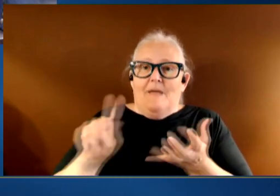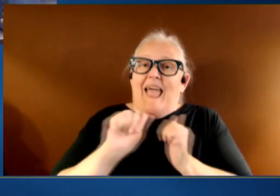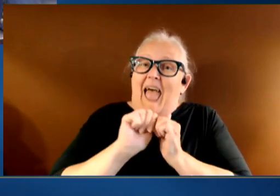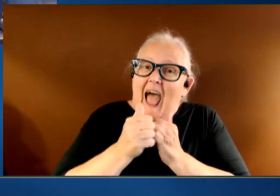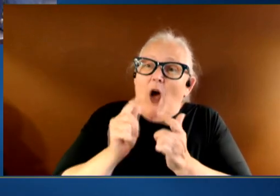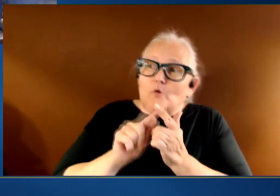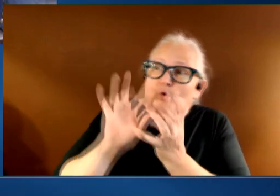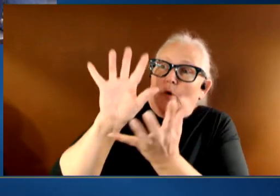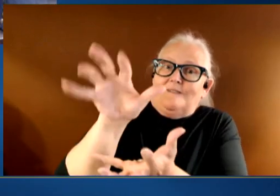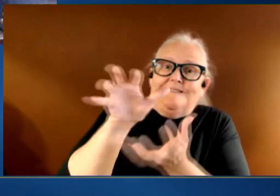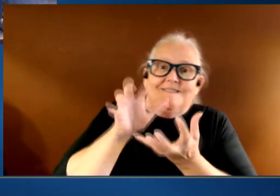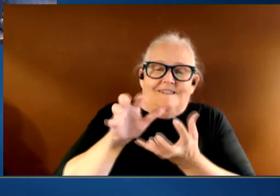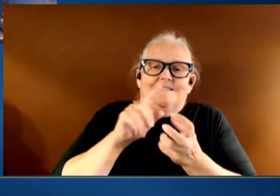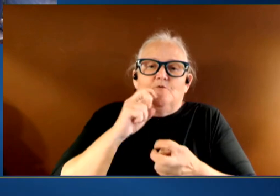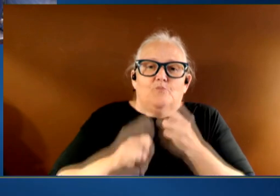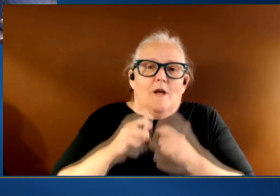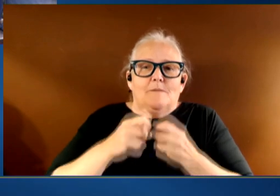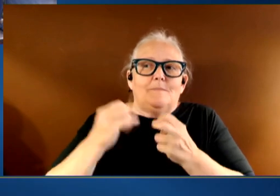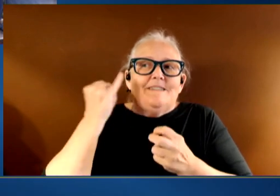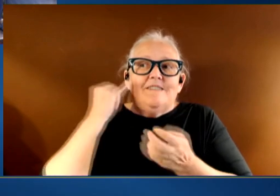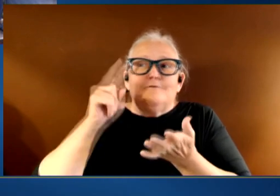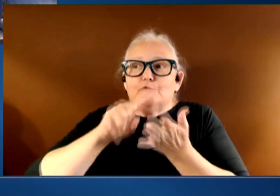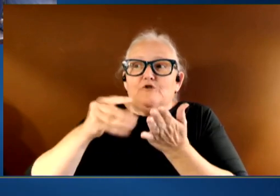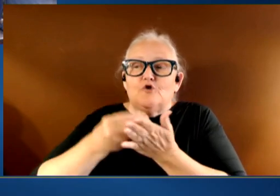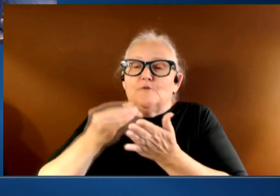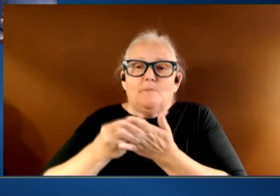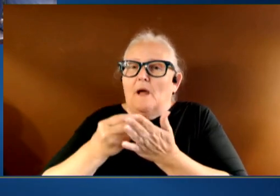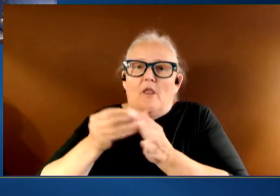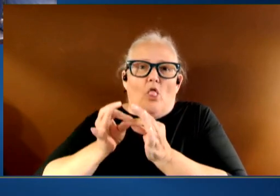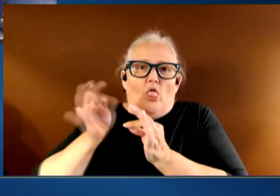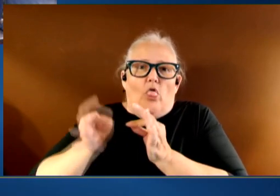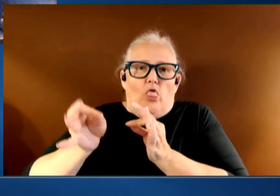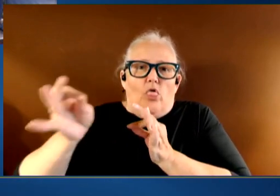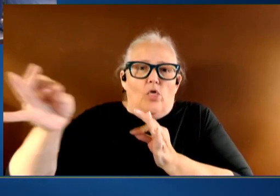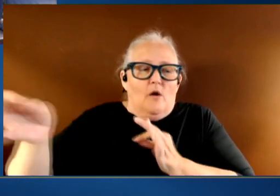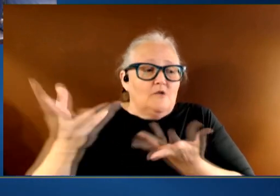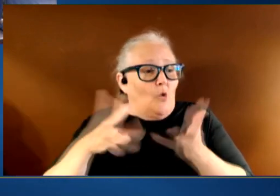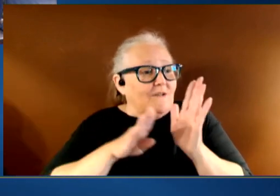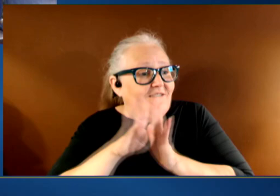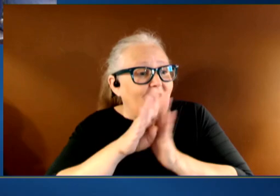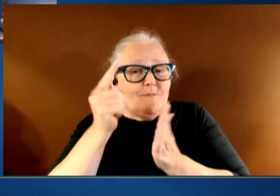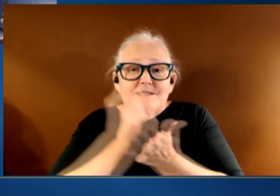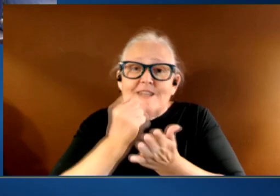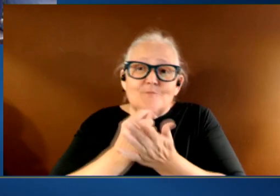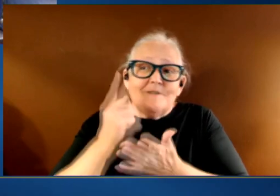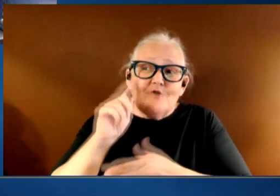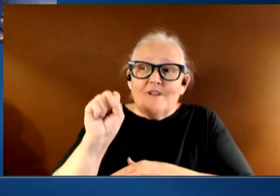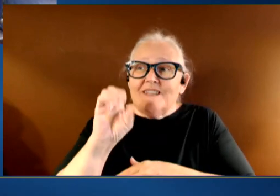research funding is delayed. The development of therapies for sickle cell disease moves slowly,